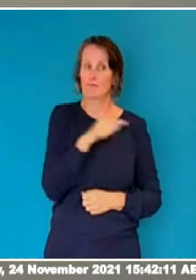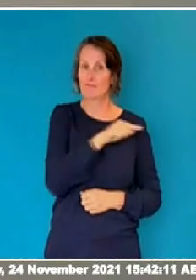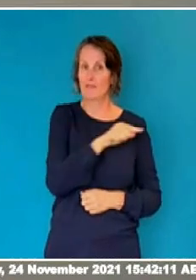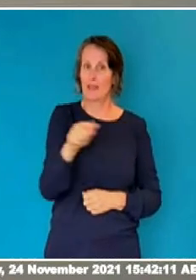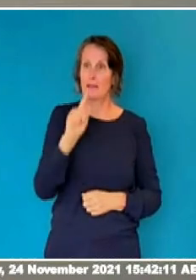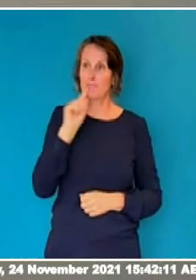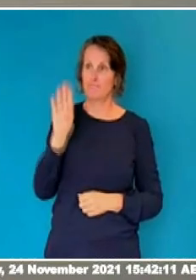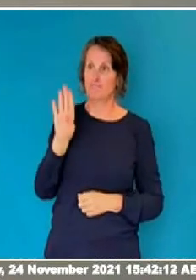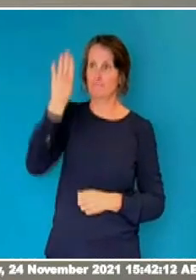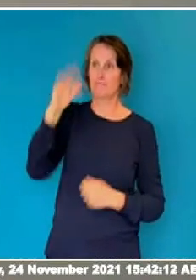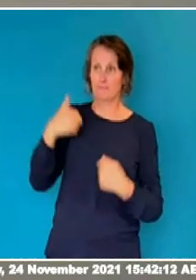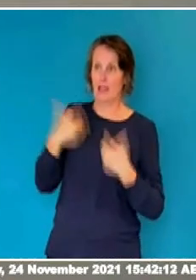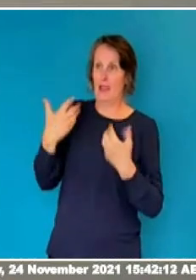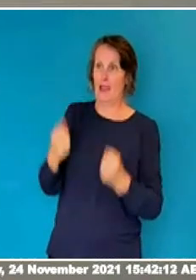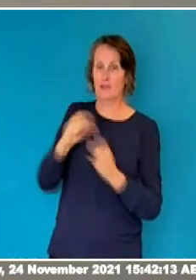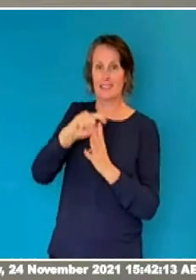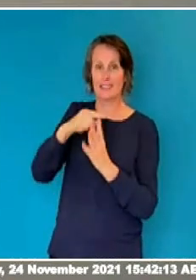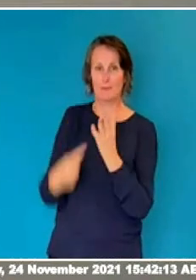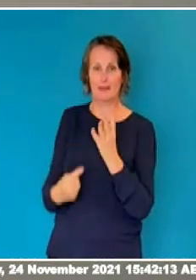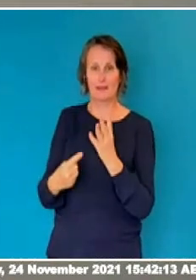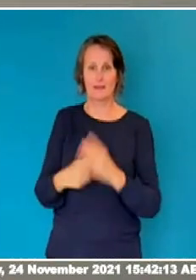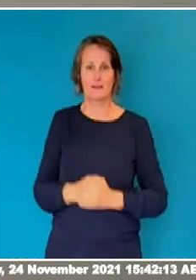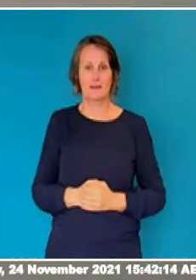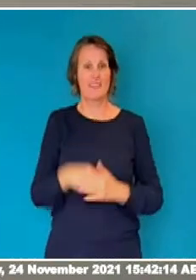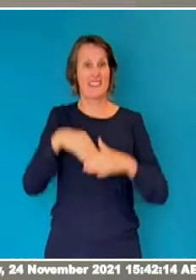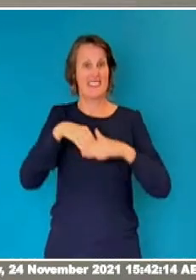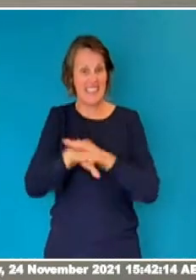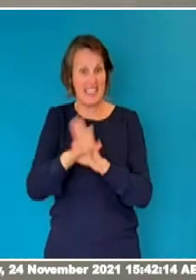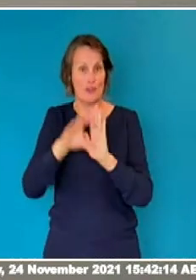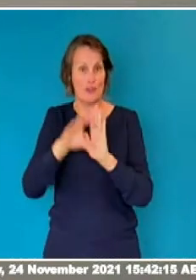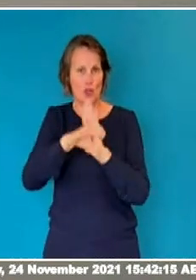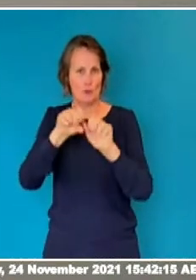disability. MS DOWSETT: In the HR system? In the HR system, that is correct.